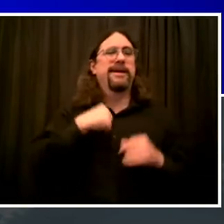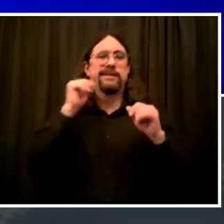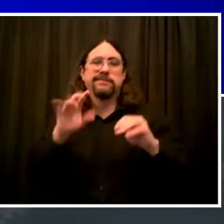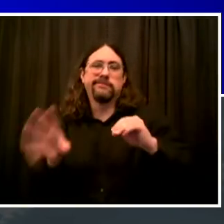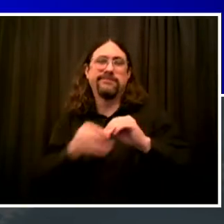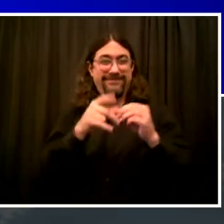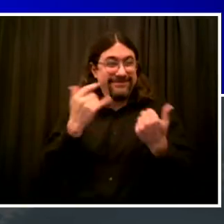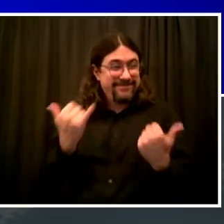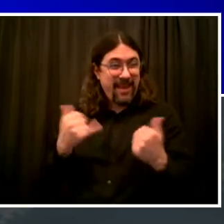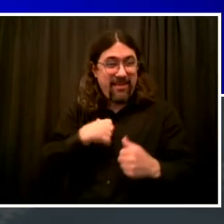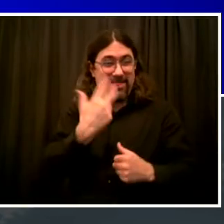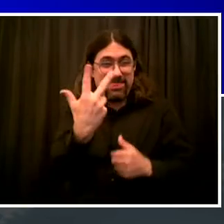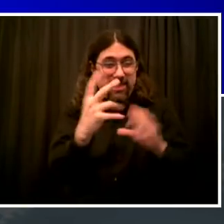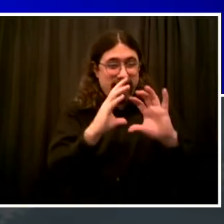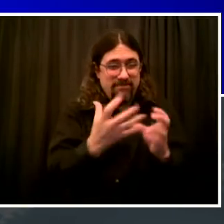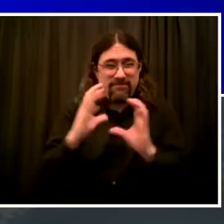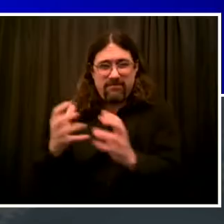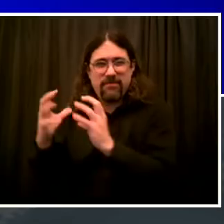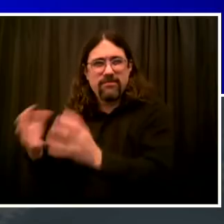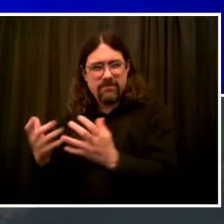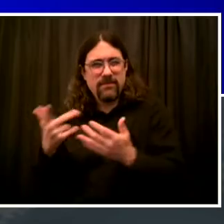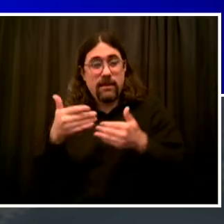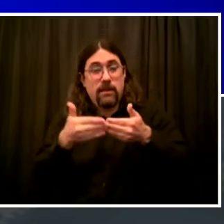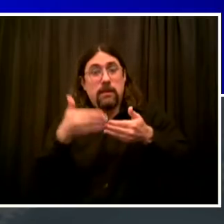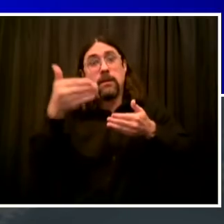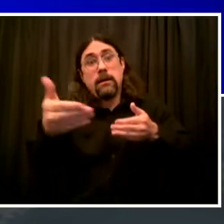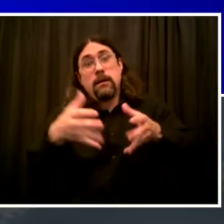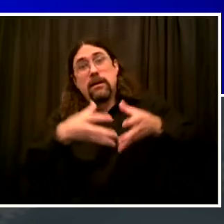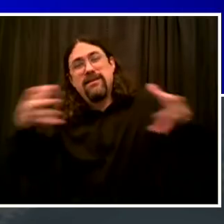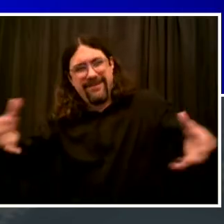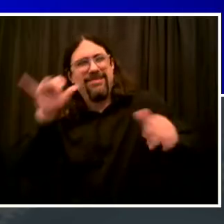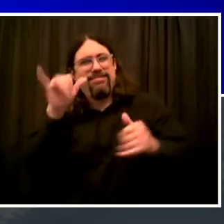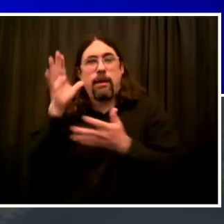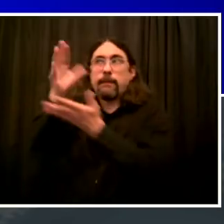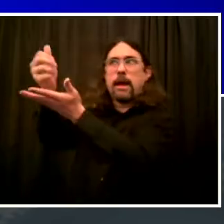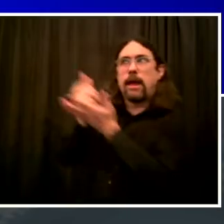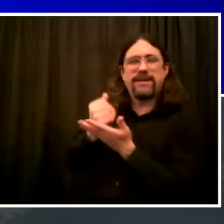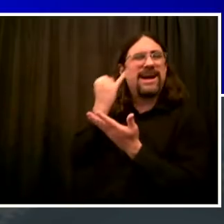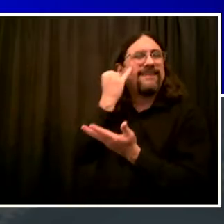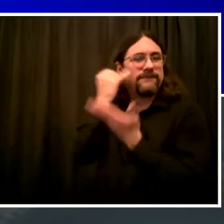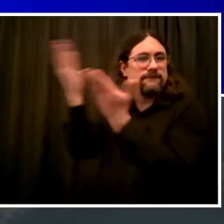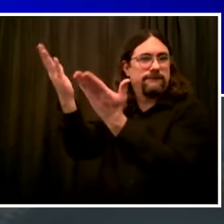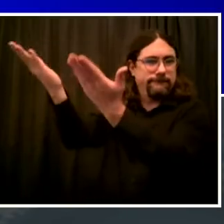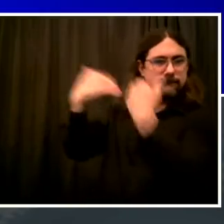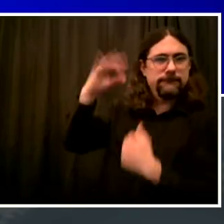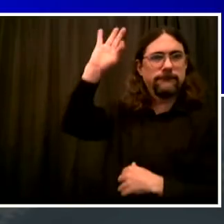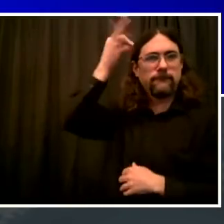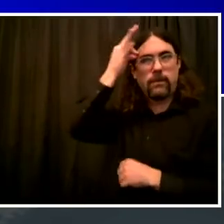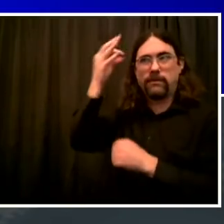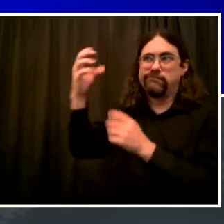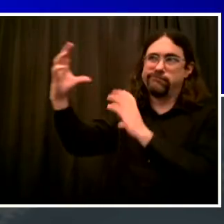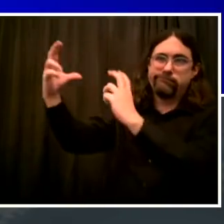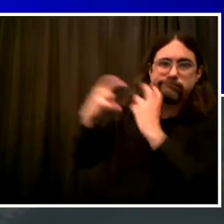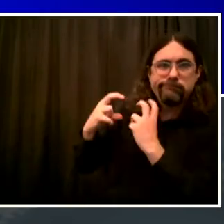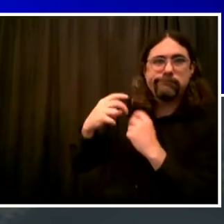REMEMBER, THE ETSTING PROCESS ITSELF HAS GOTTEN SIMPLER BECAUSE OFTHE SELF-SWAB TESTING.